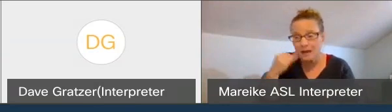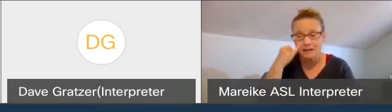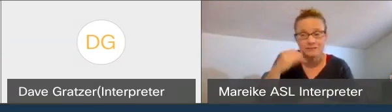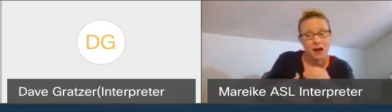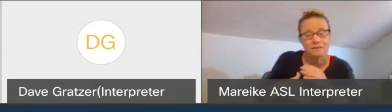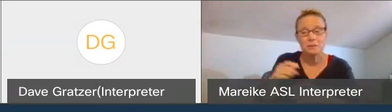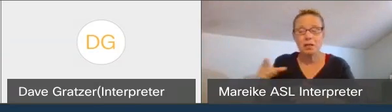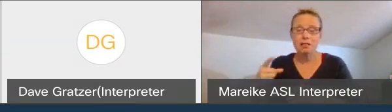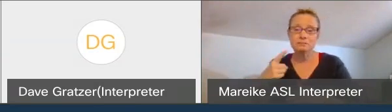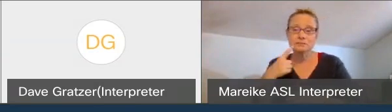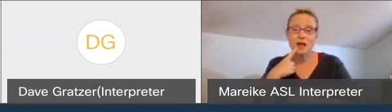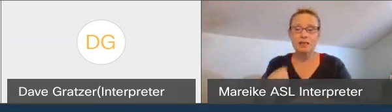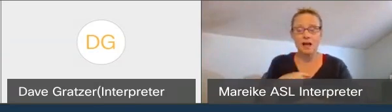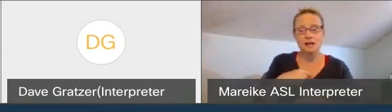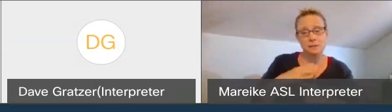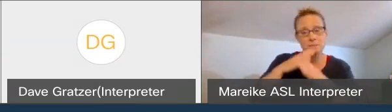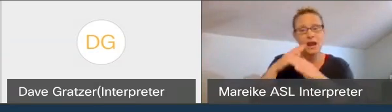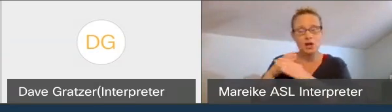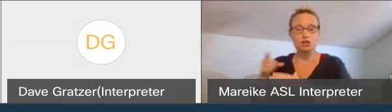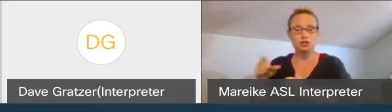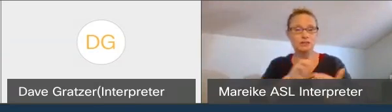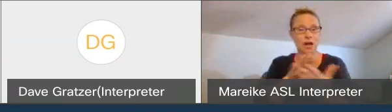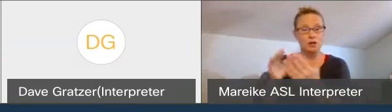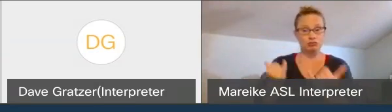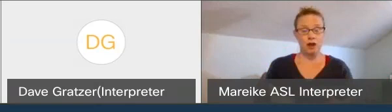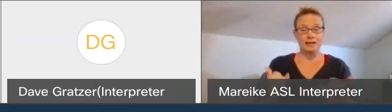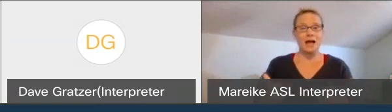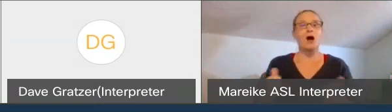what barriers you're-- you're currently encountering with--with implementation?